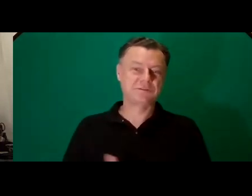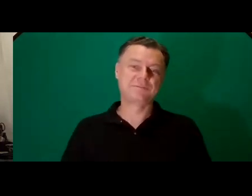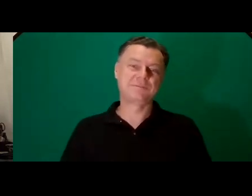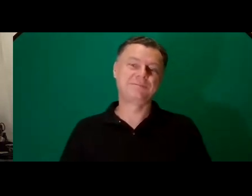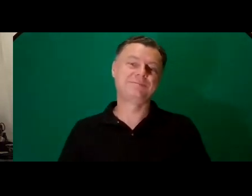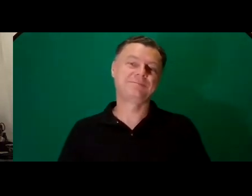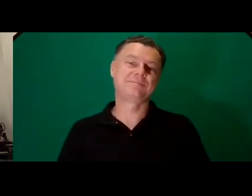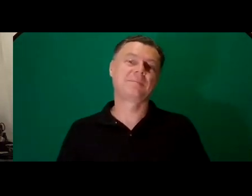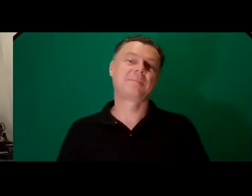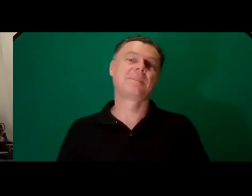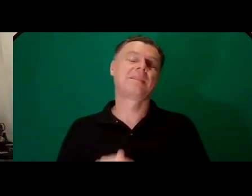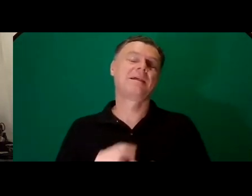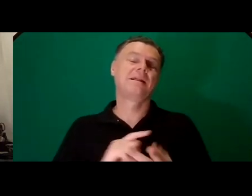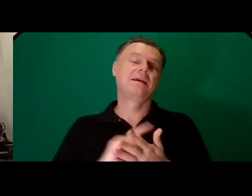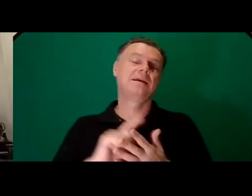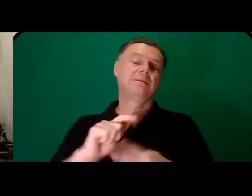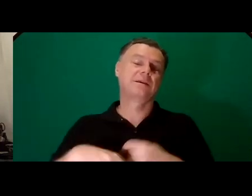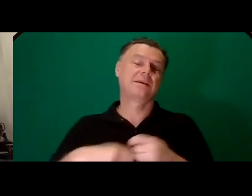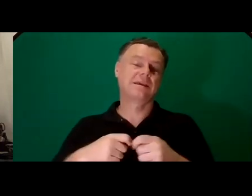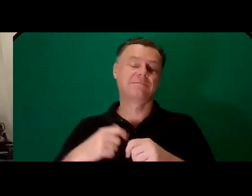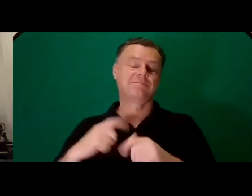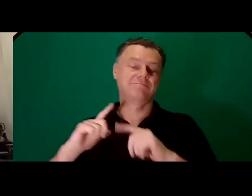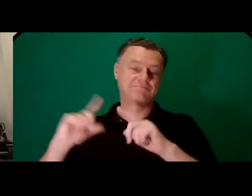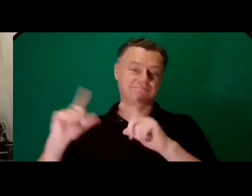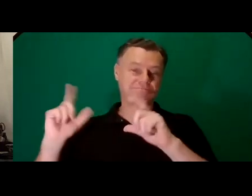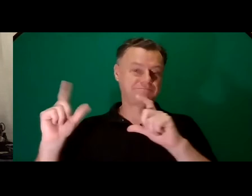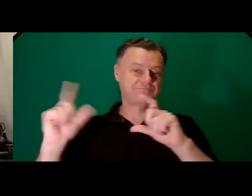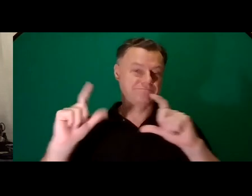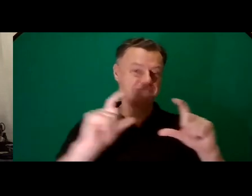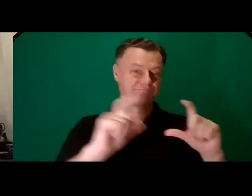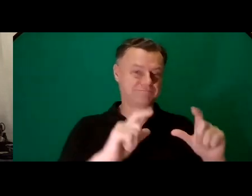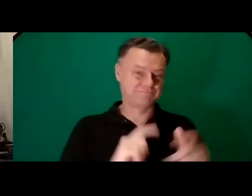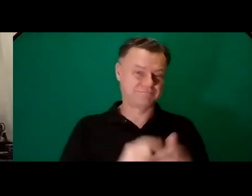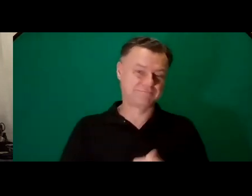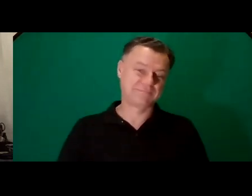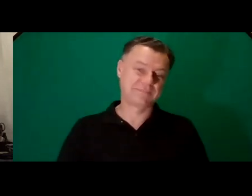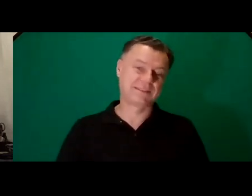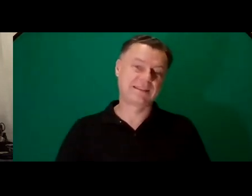And then I later became a photographer